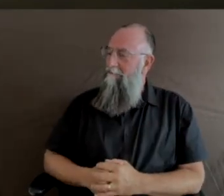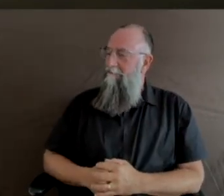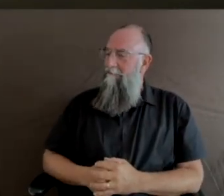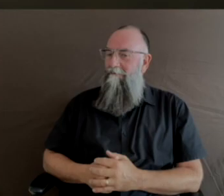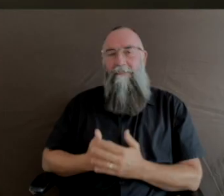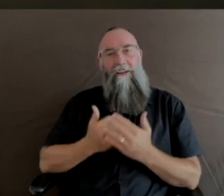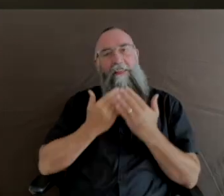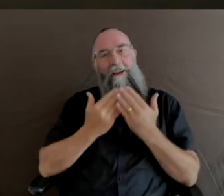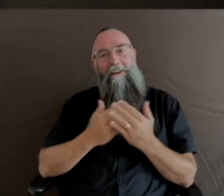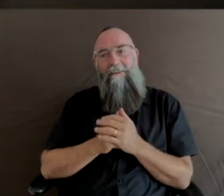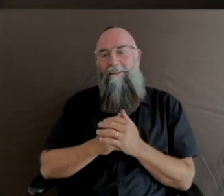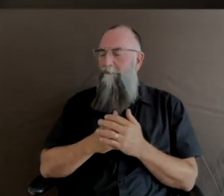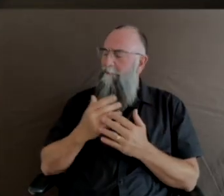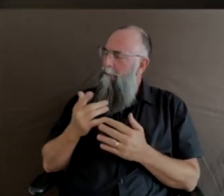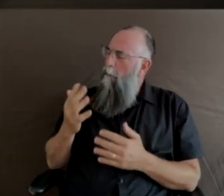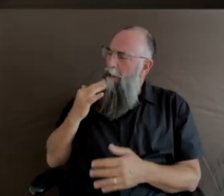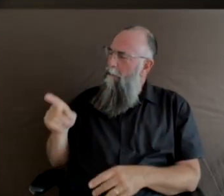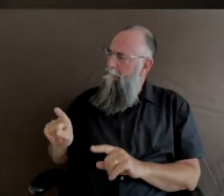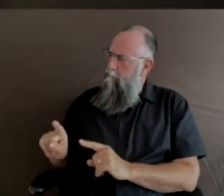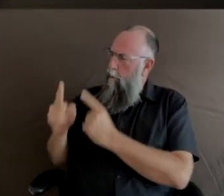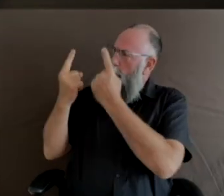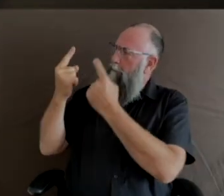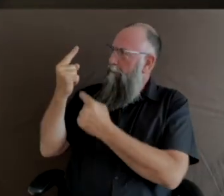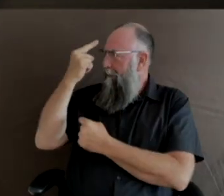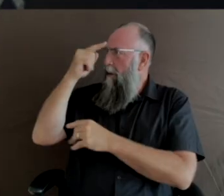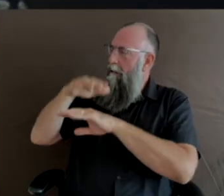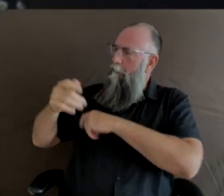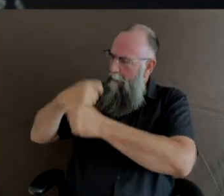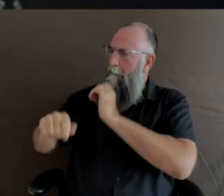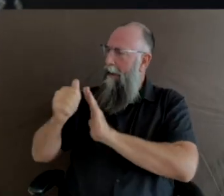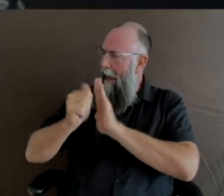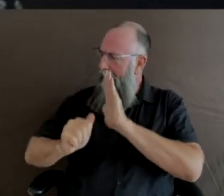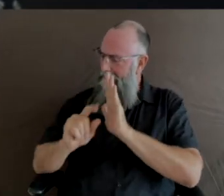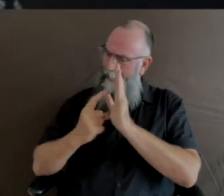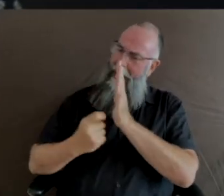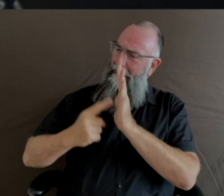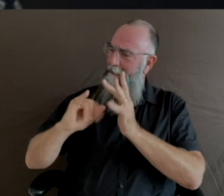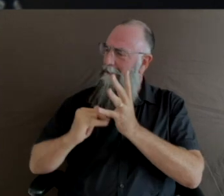a career as an artist? I was very young, actually. I have very clear memory of that.